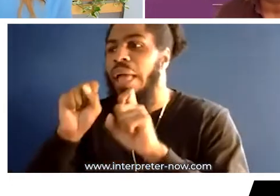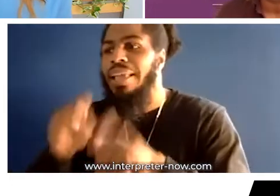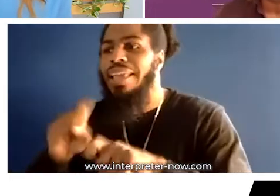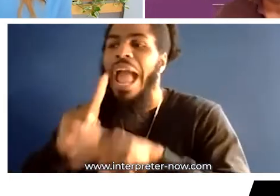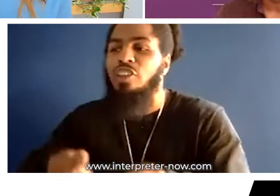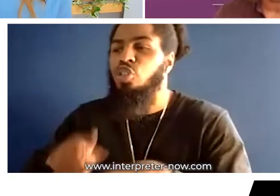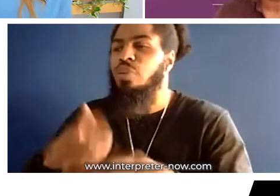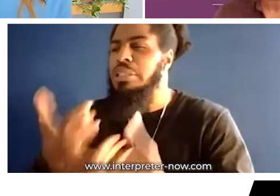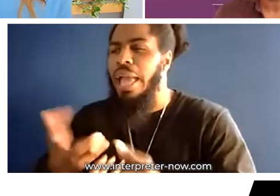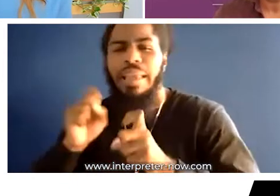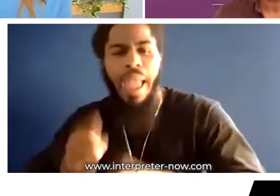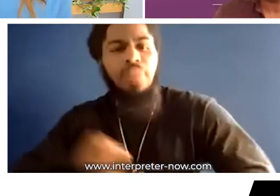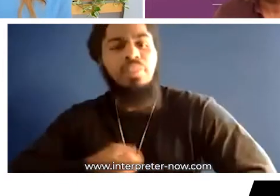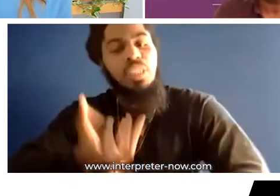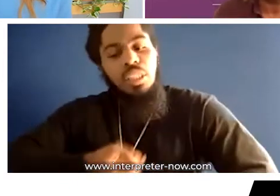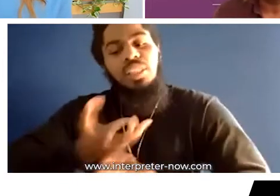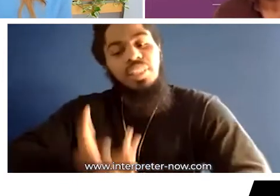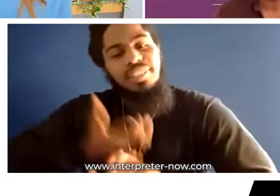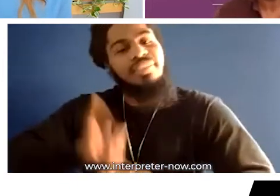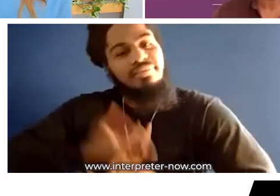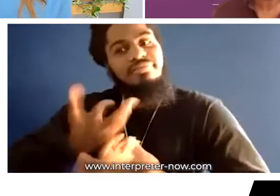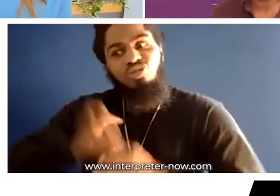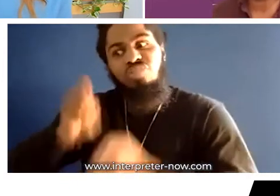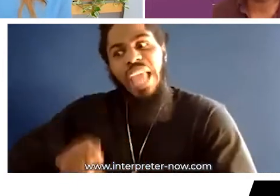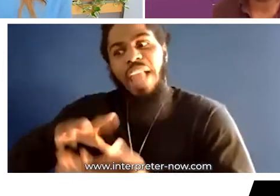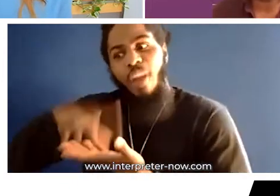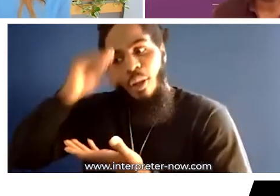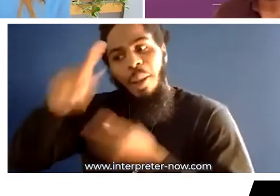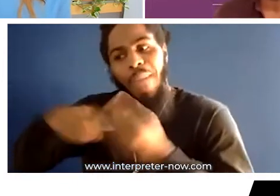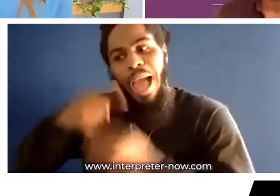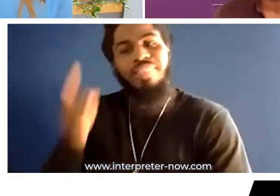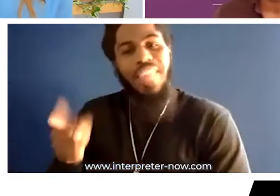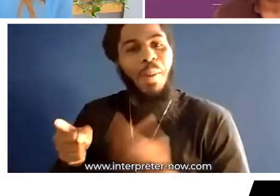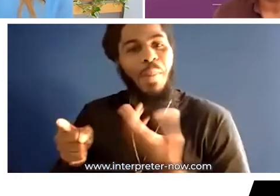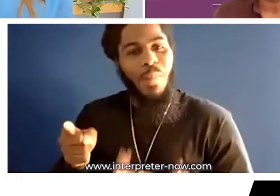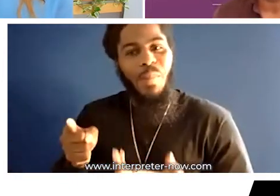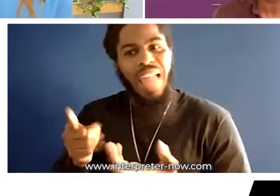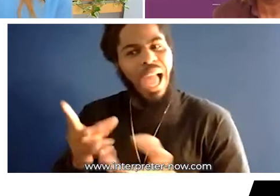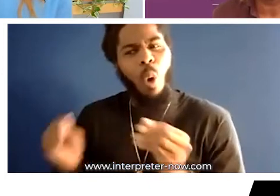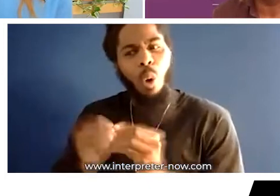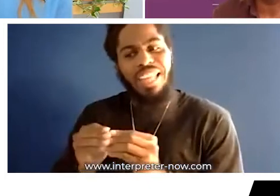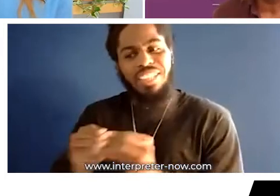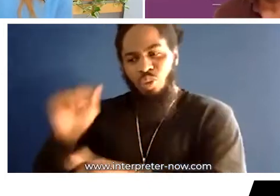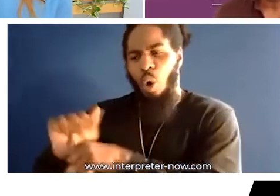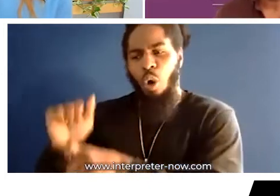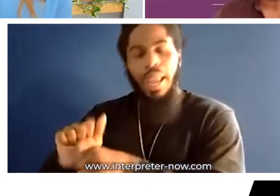more familiar with who they are beyond a resource to the organization. But more importantly, as a human, right?